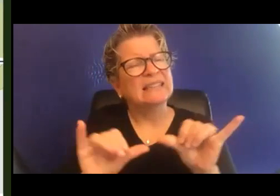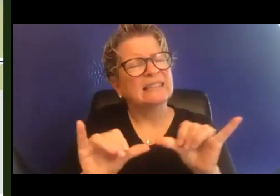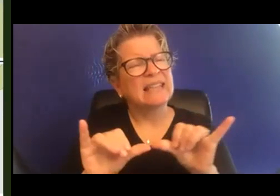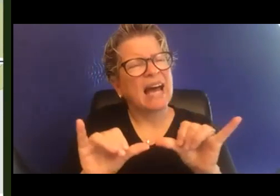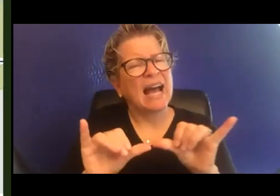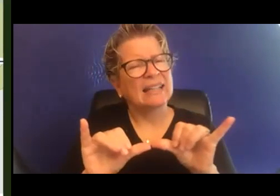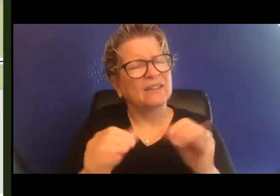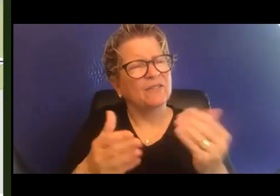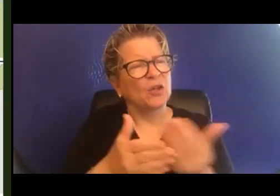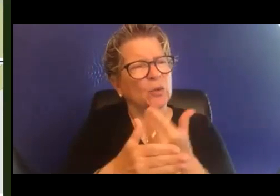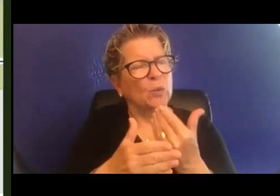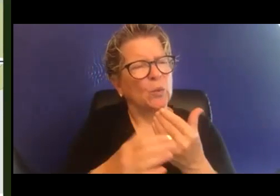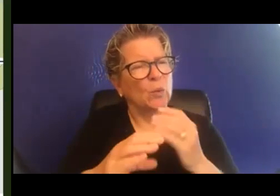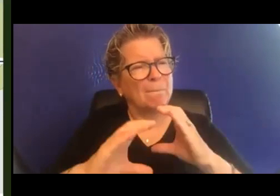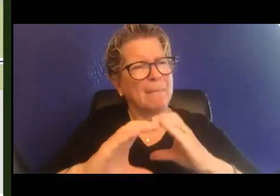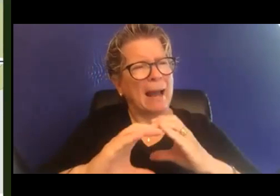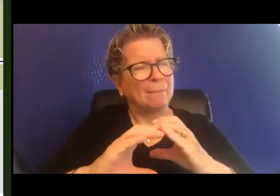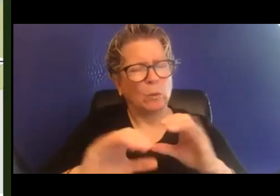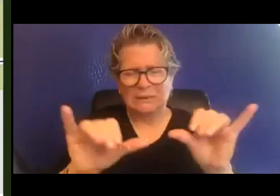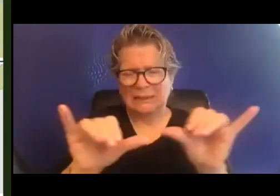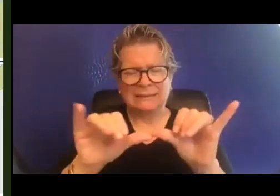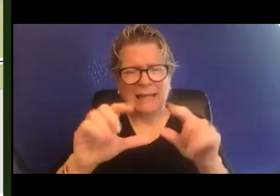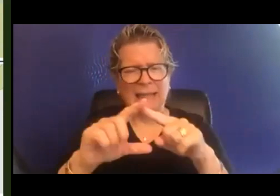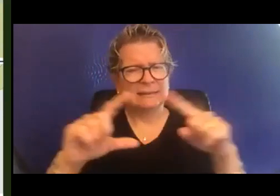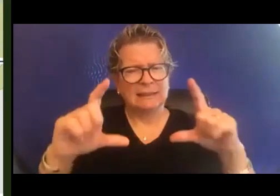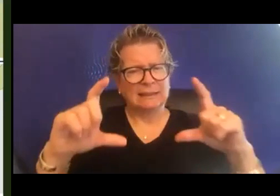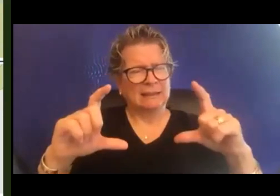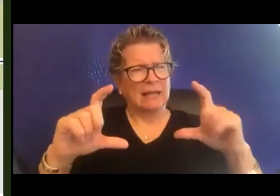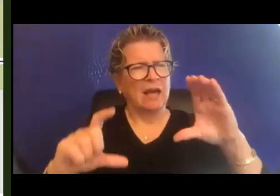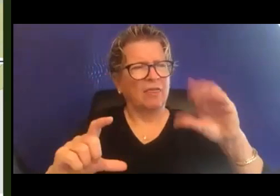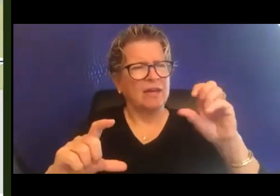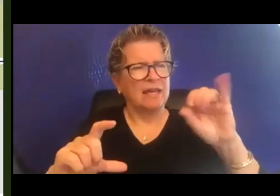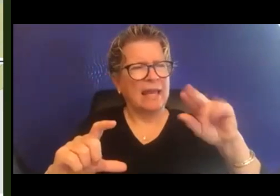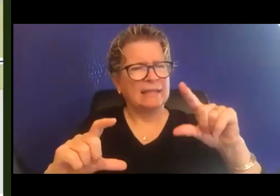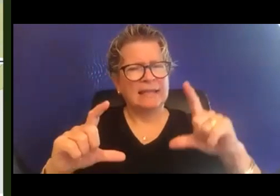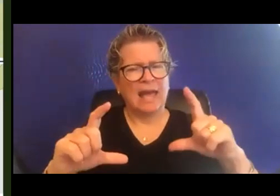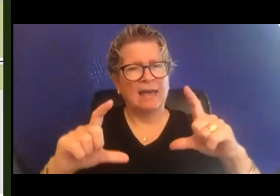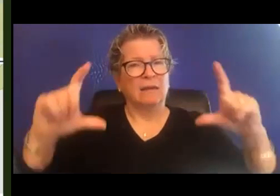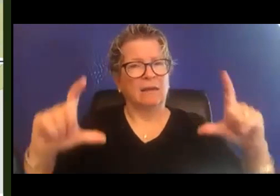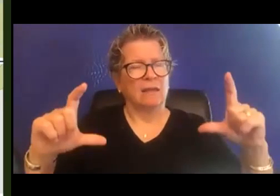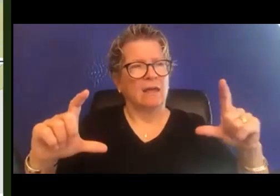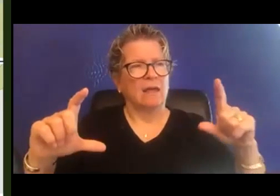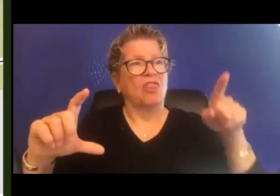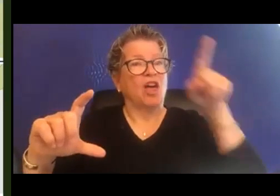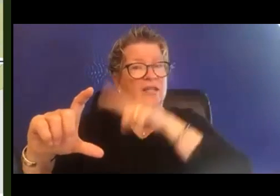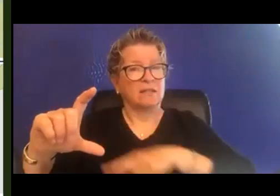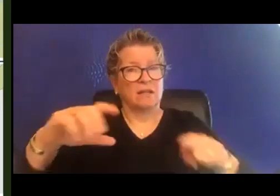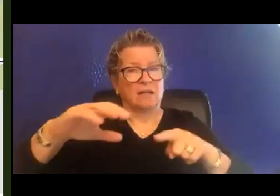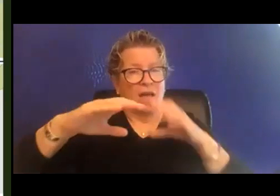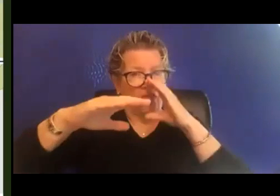The size of the casing and what is actual size of the tunnel, in